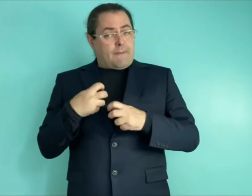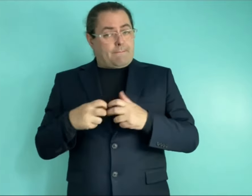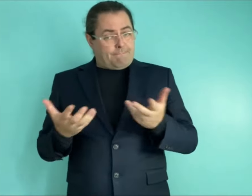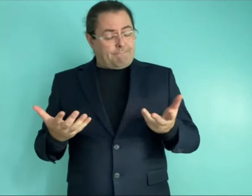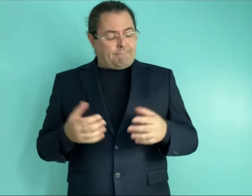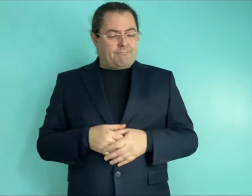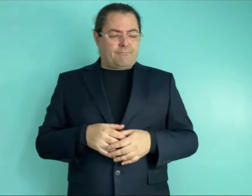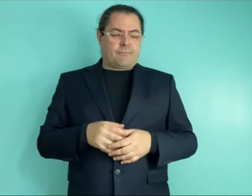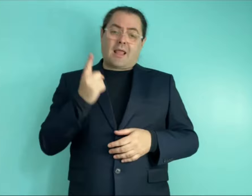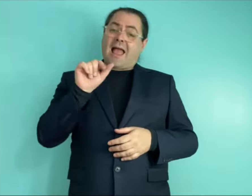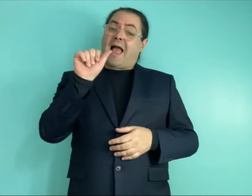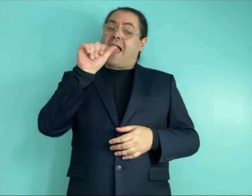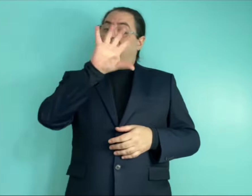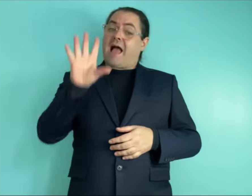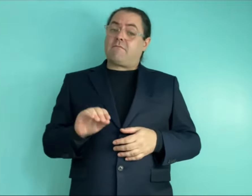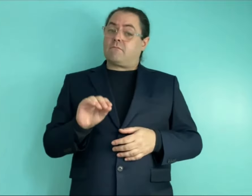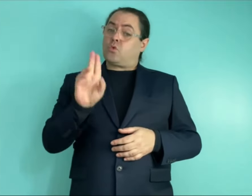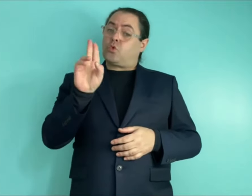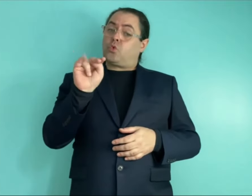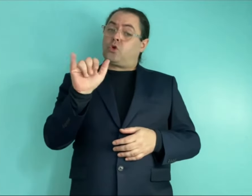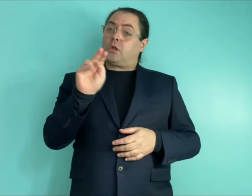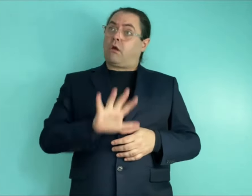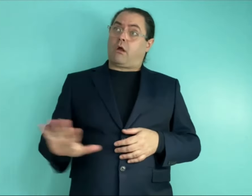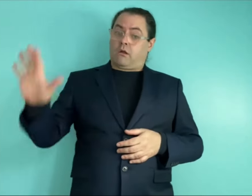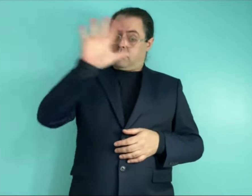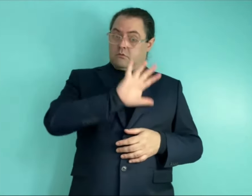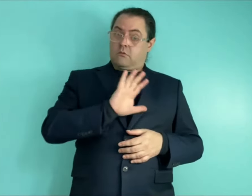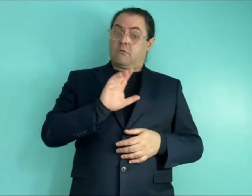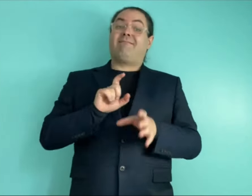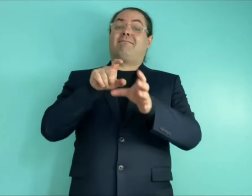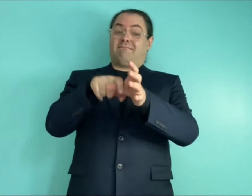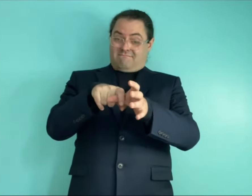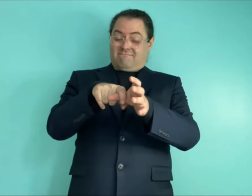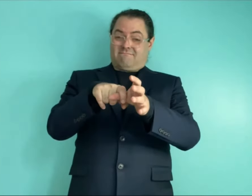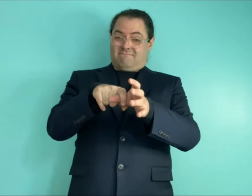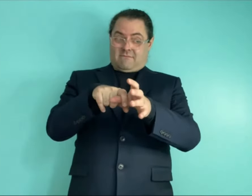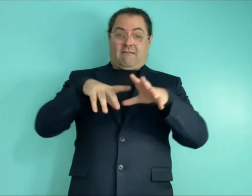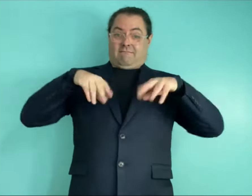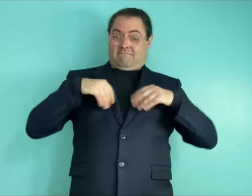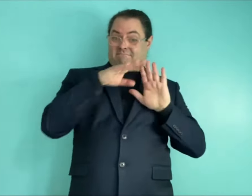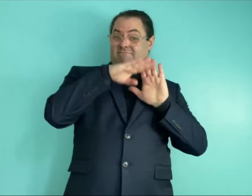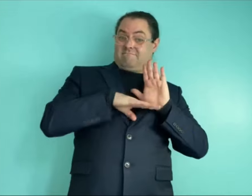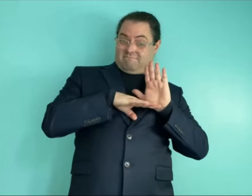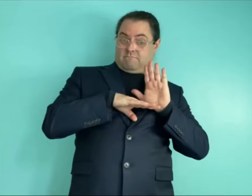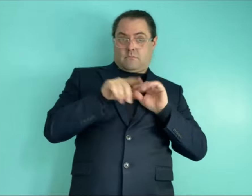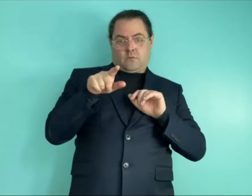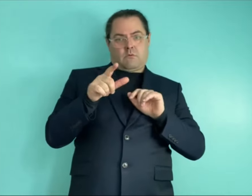16:20:25 And they, they have taken a decision by adopting this policies to ensure that they